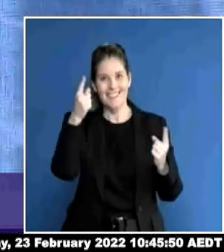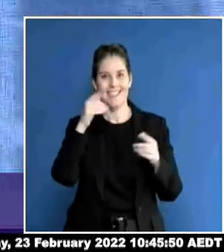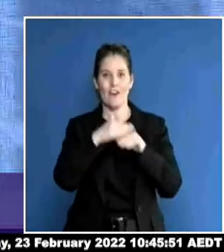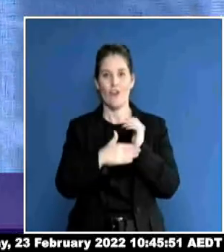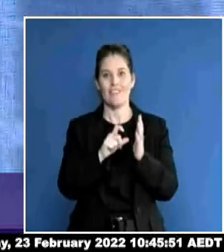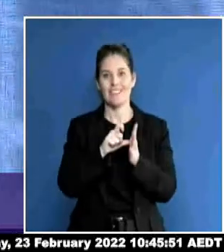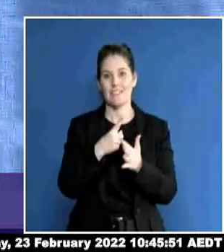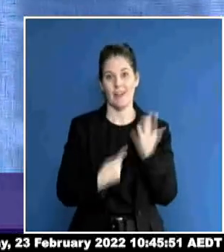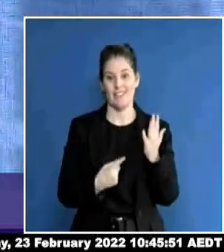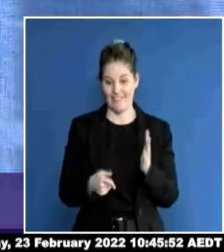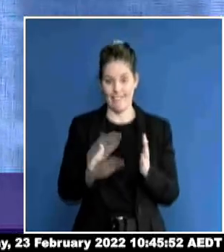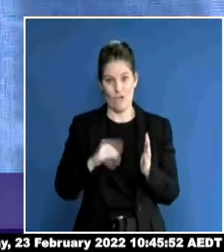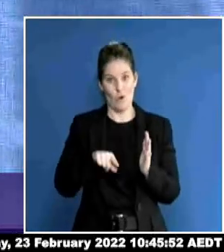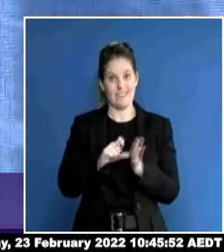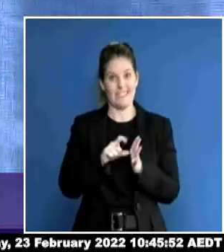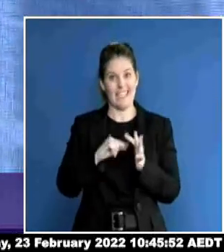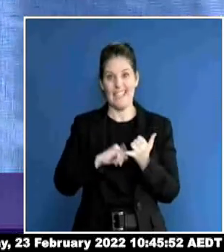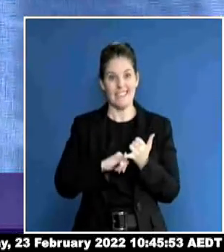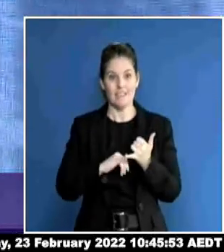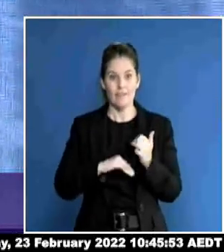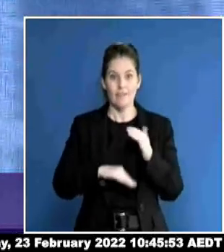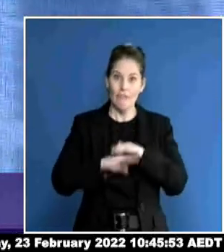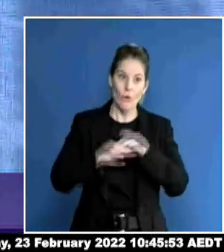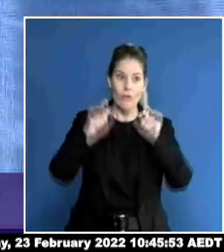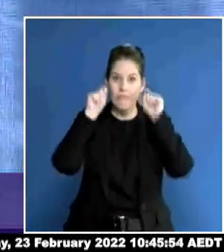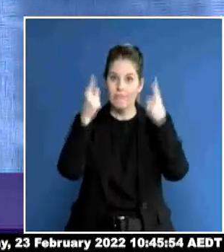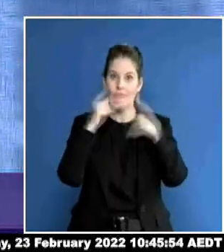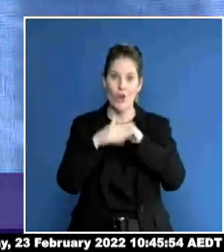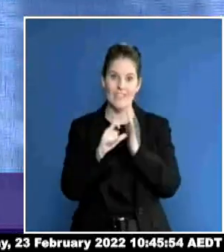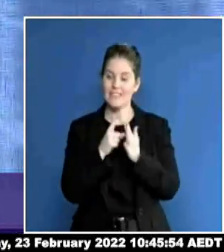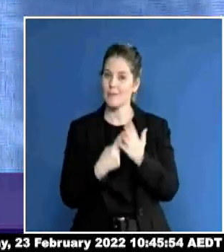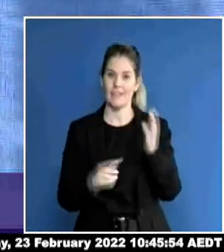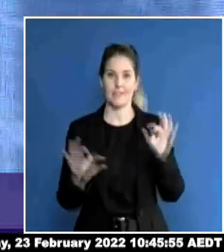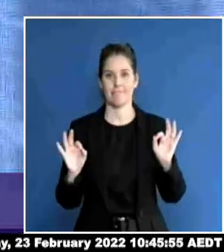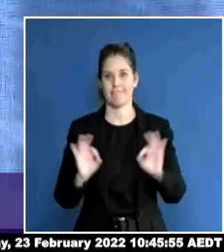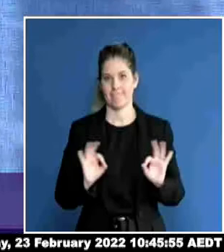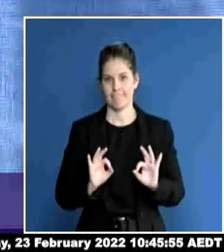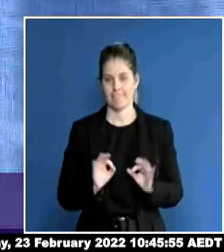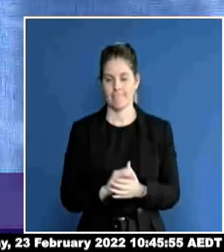They will address how both these issues contribute to the systemic problem of